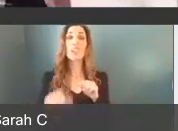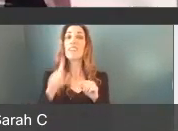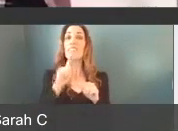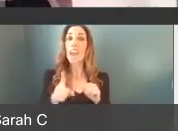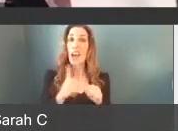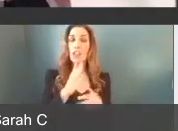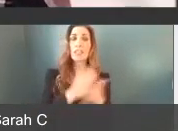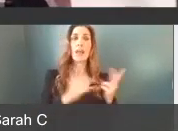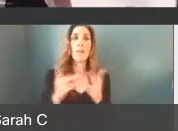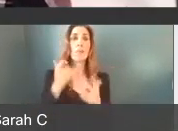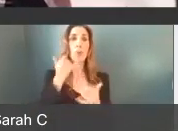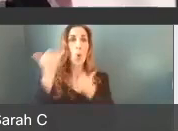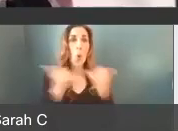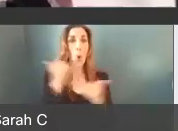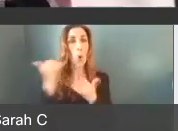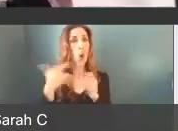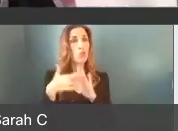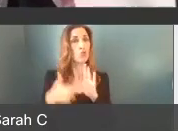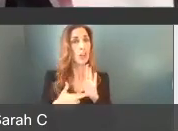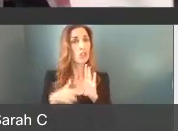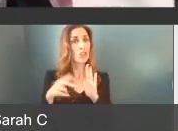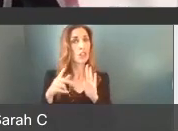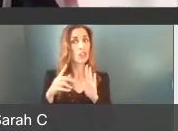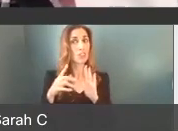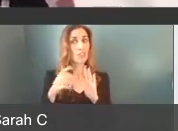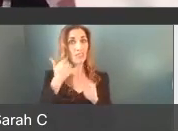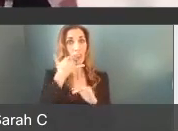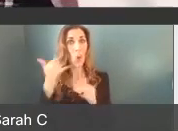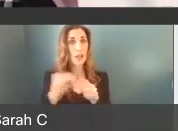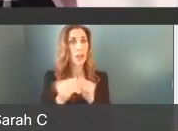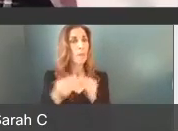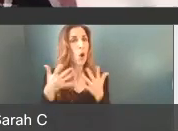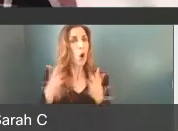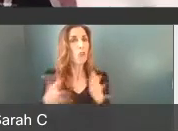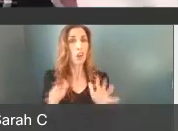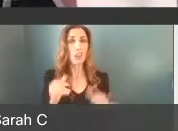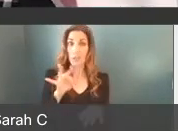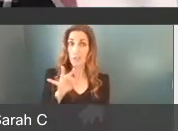our registration line already and if you, if this applies to you and you haven't done so, please feel